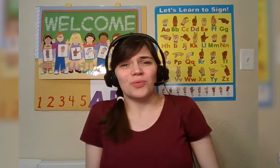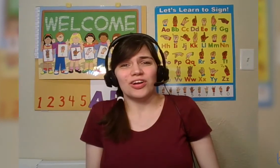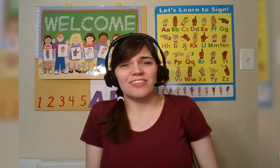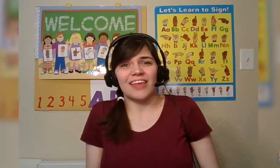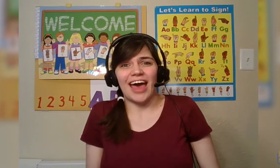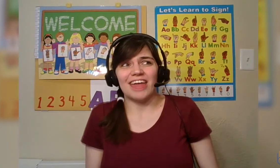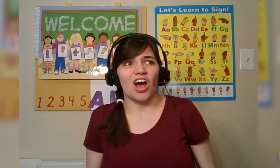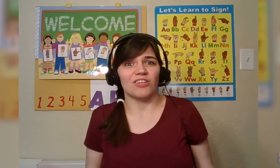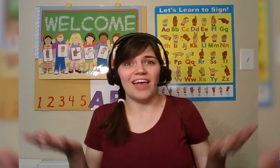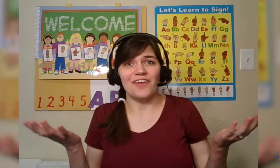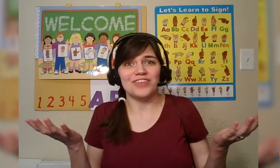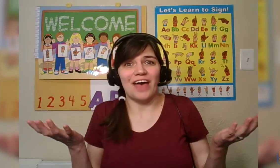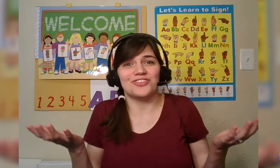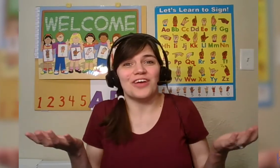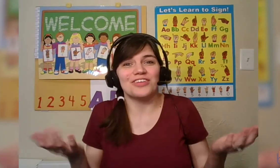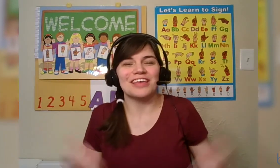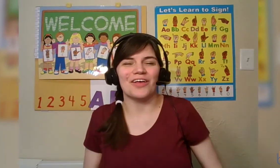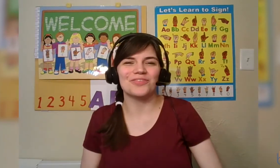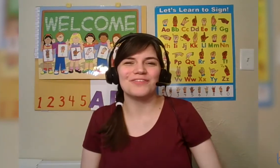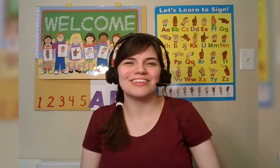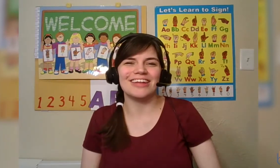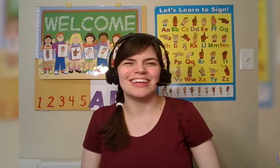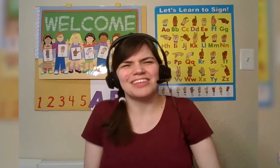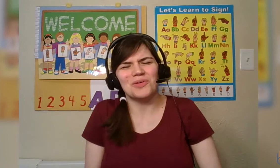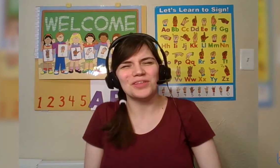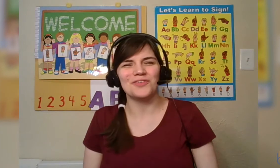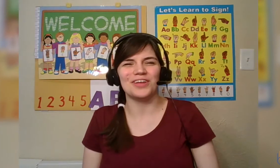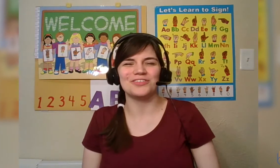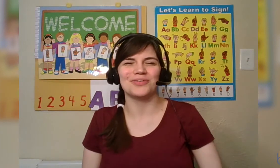the words that are left after everything else we've studied. They don't really fit into a